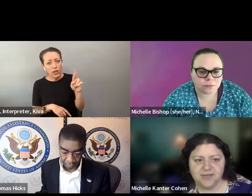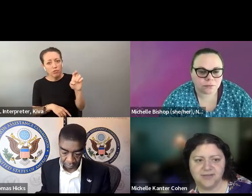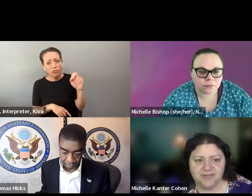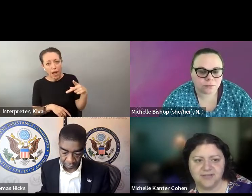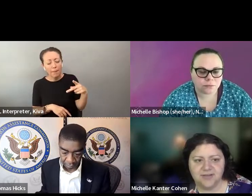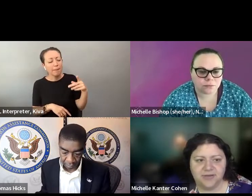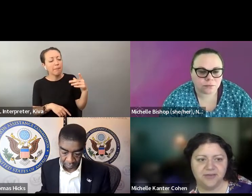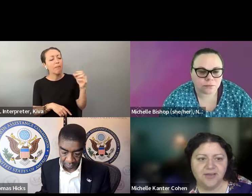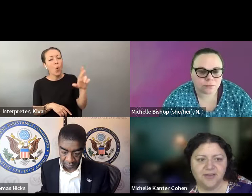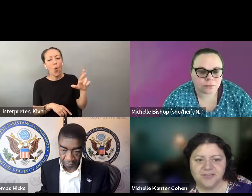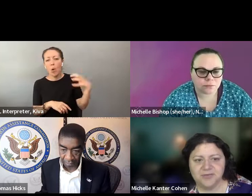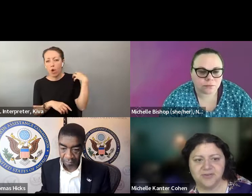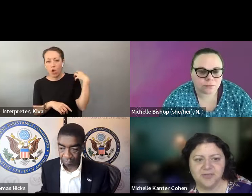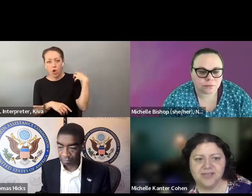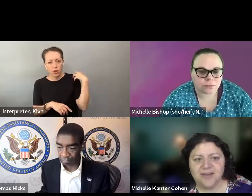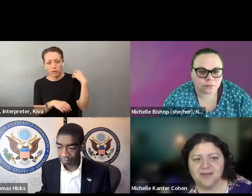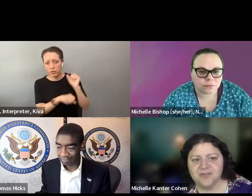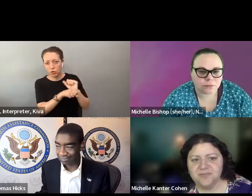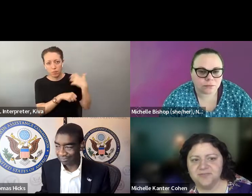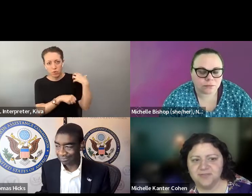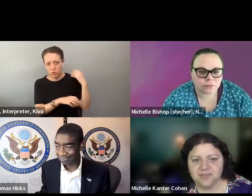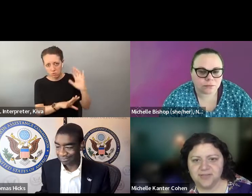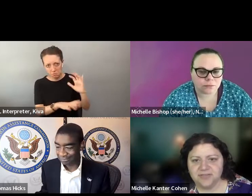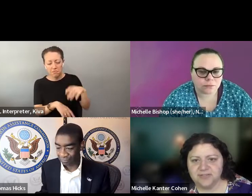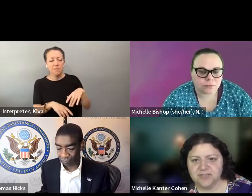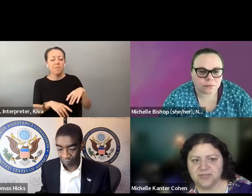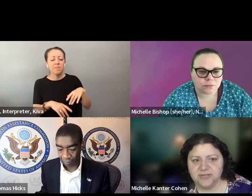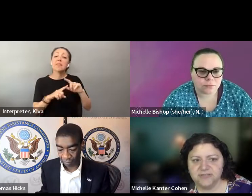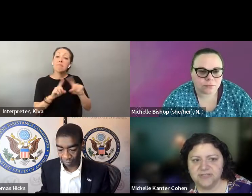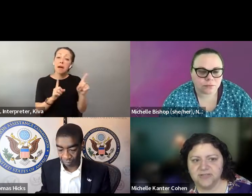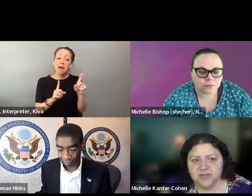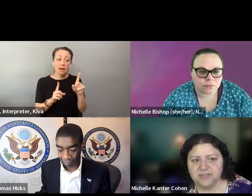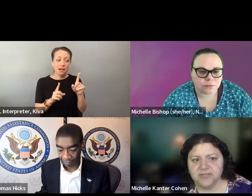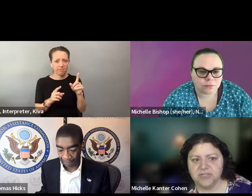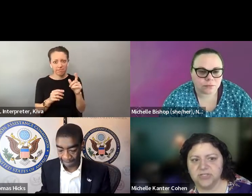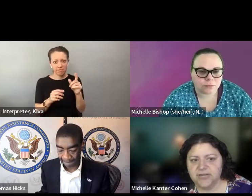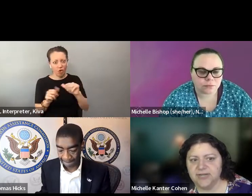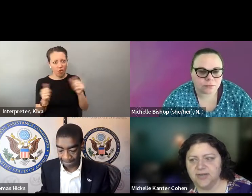anybody except for your employer or union rep. And that's a really important right, and something I can